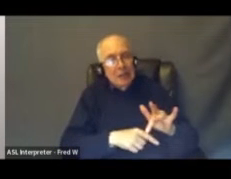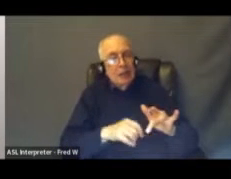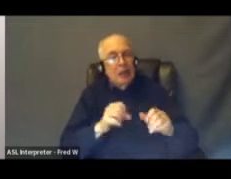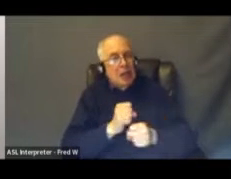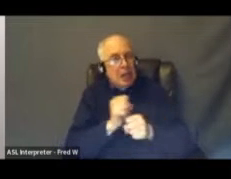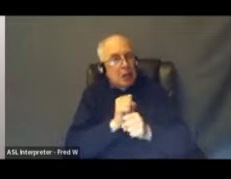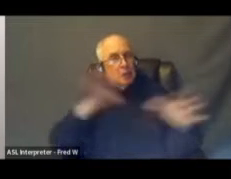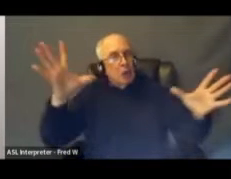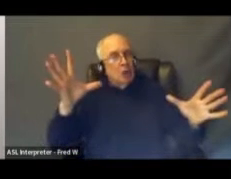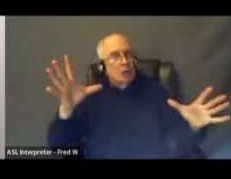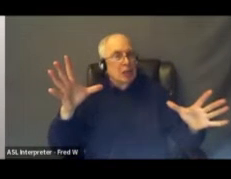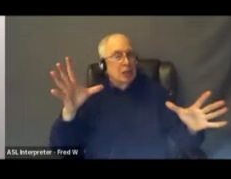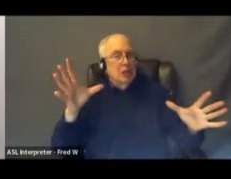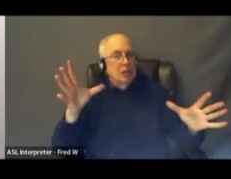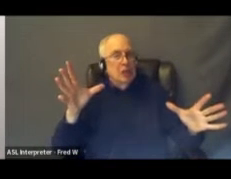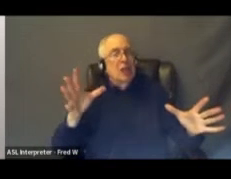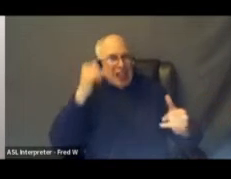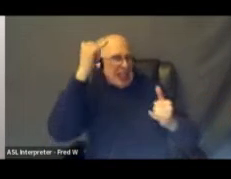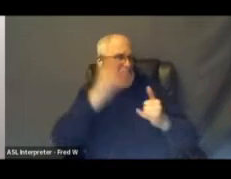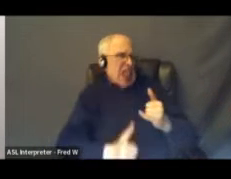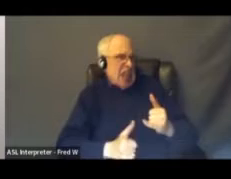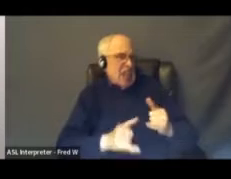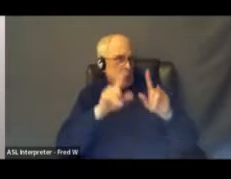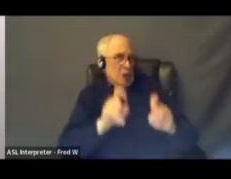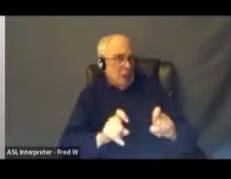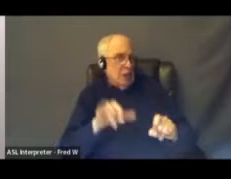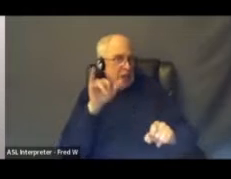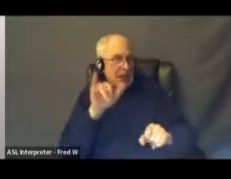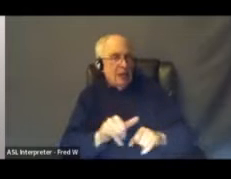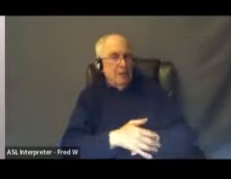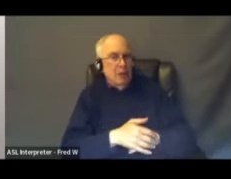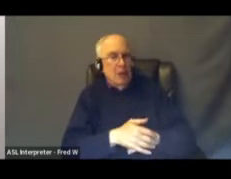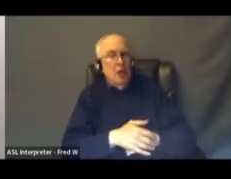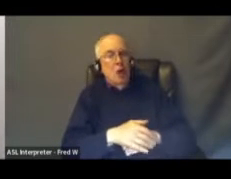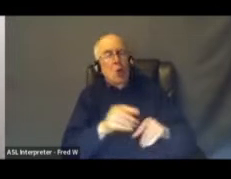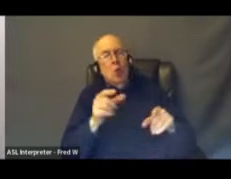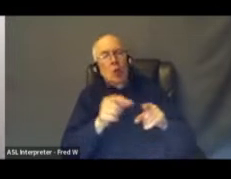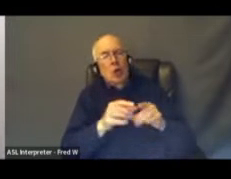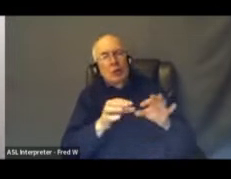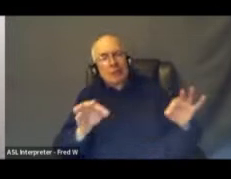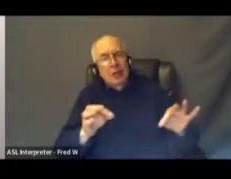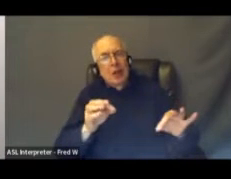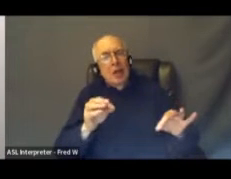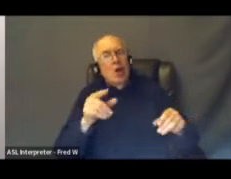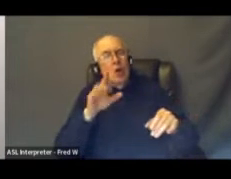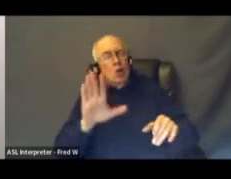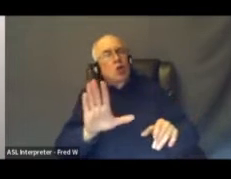external traumatic injuries. And it is worded as in your lifetime. Have you ever experienced an injury to your